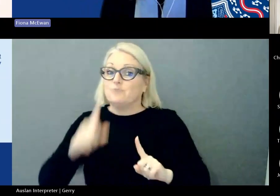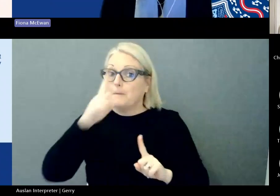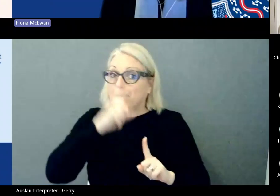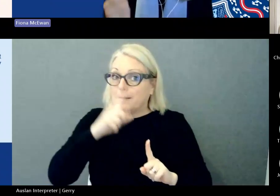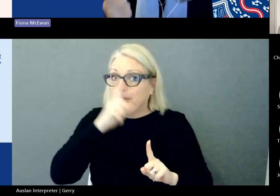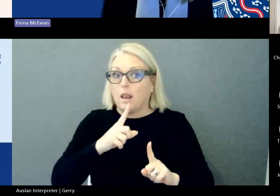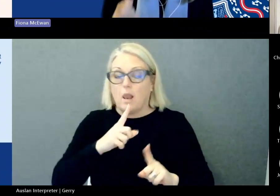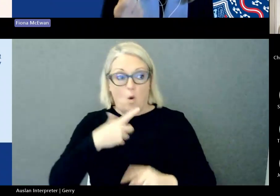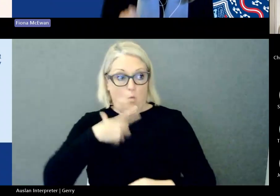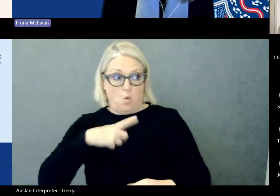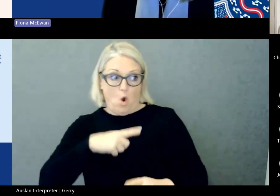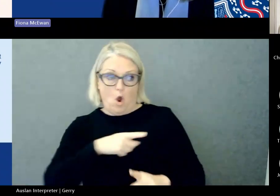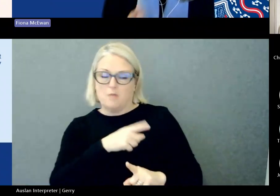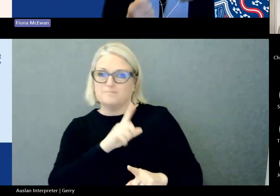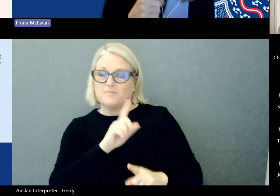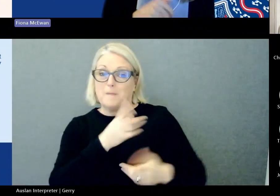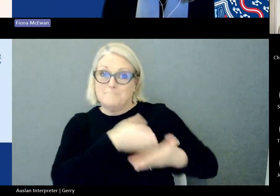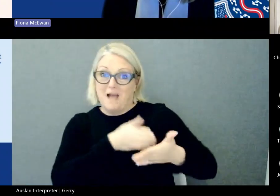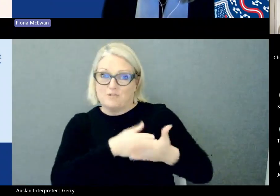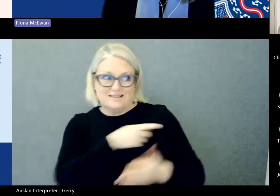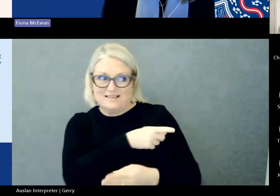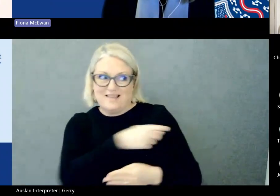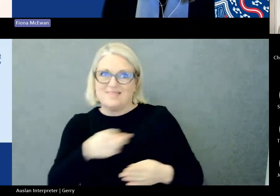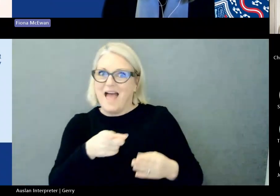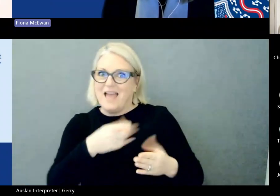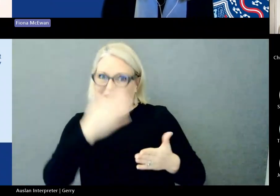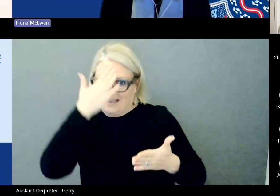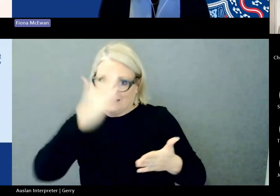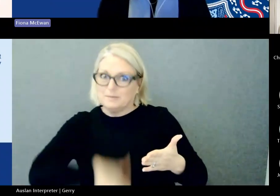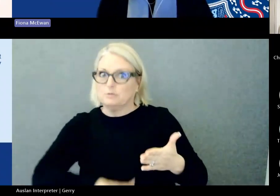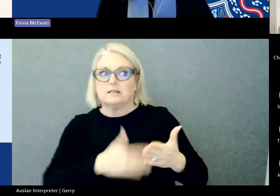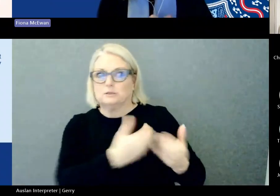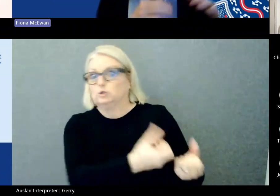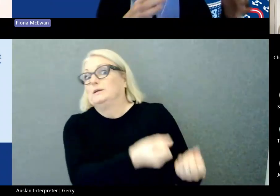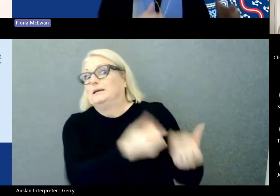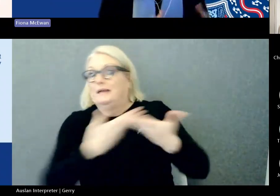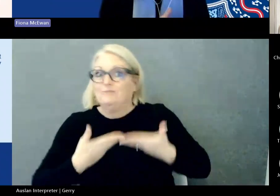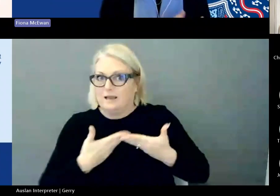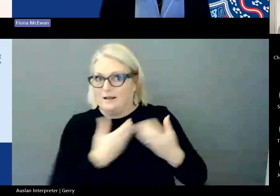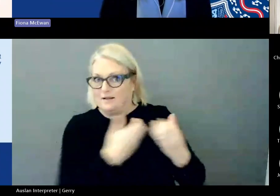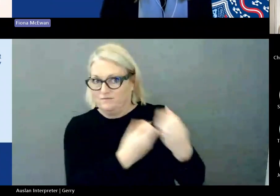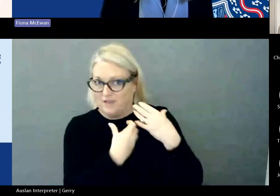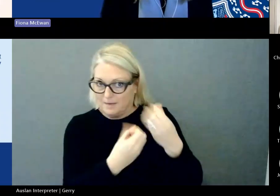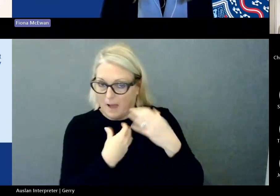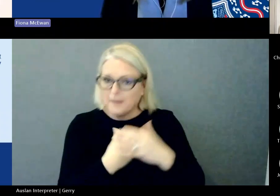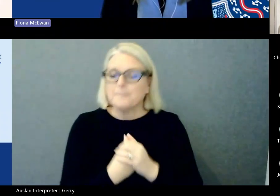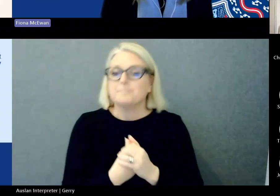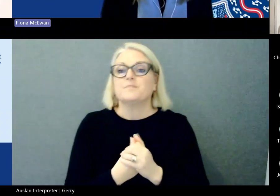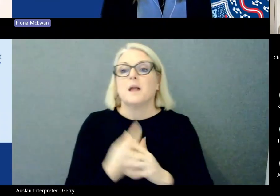but also what are the service moments that really matter to our customers, so that we're not looking at things that won't have impact?